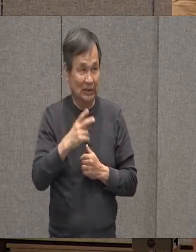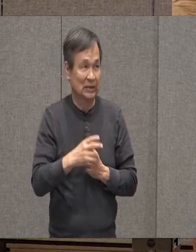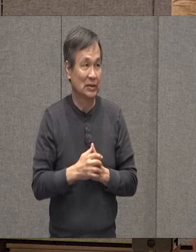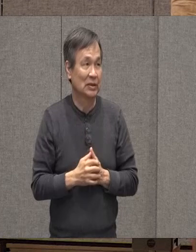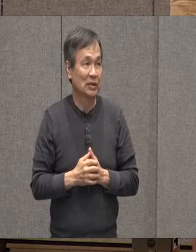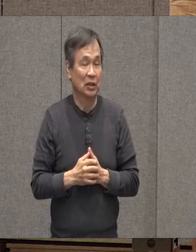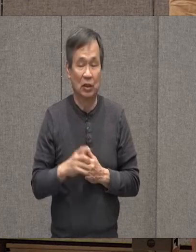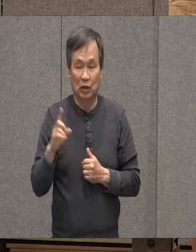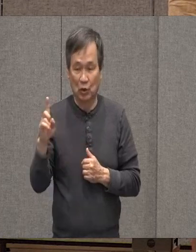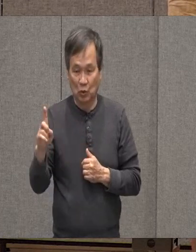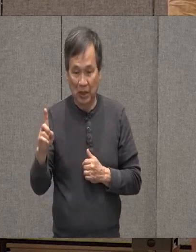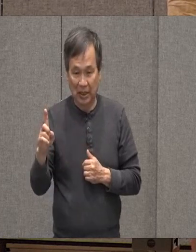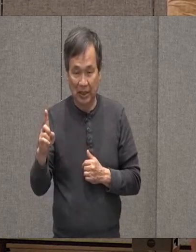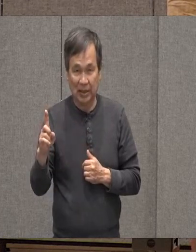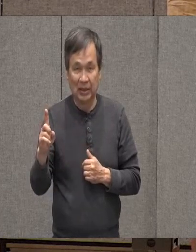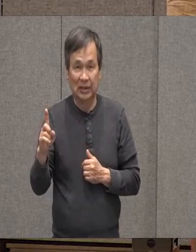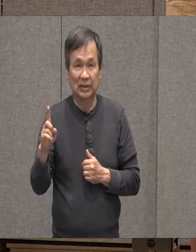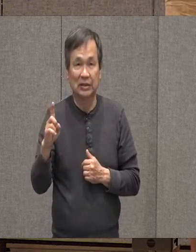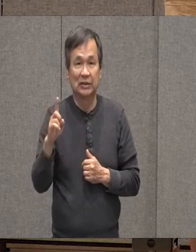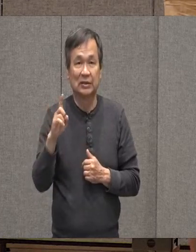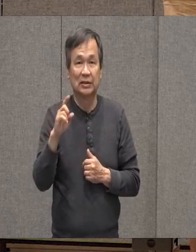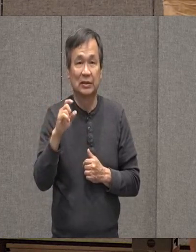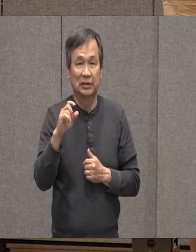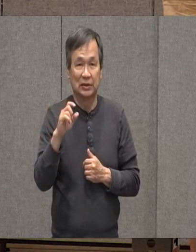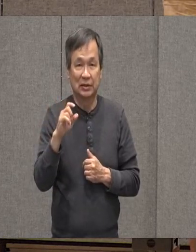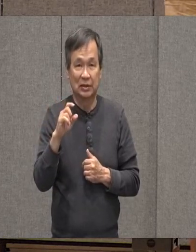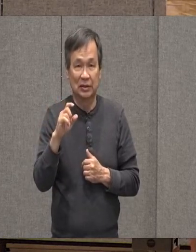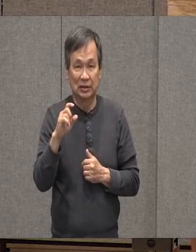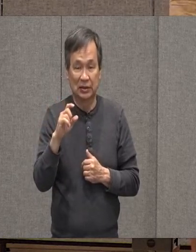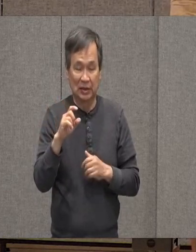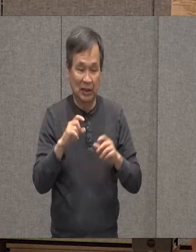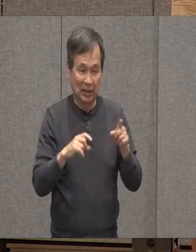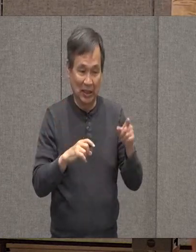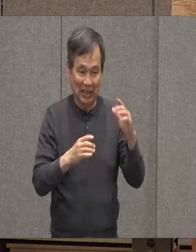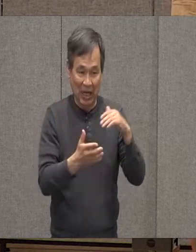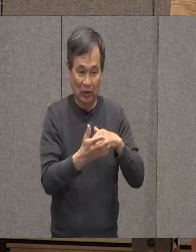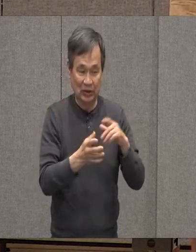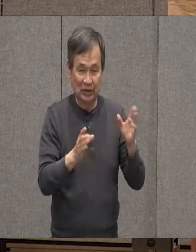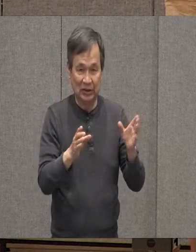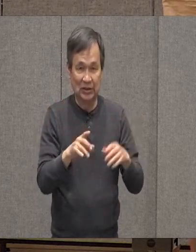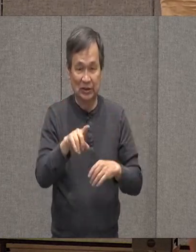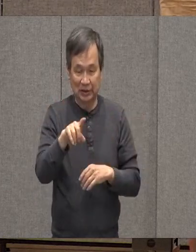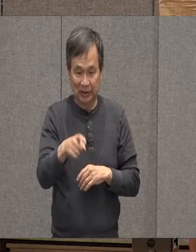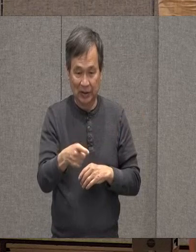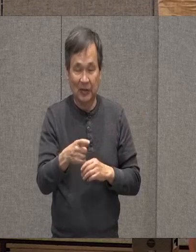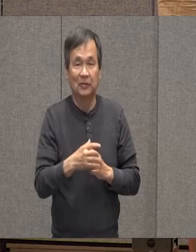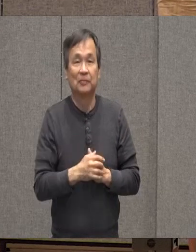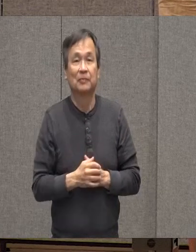Here's our ones period or family, here's our thousands. We're gonna separate with a comma.